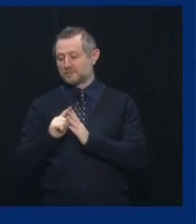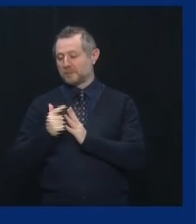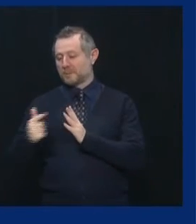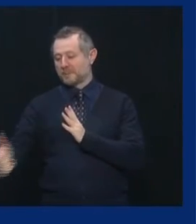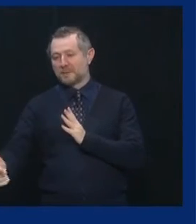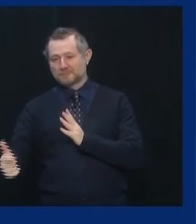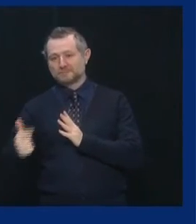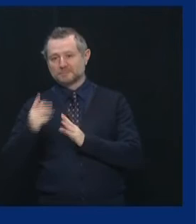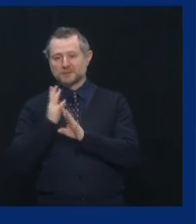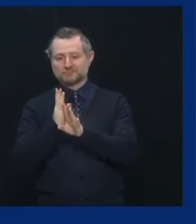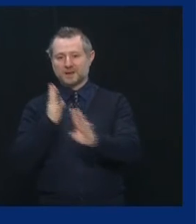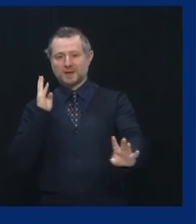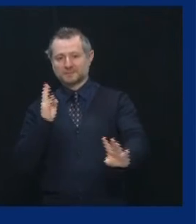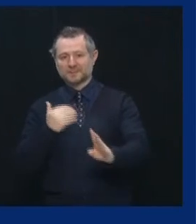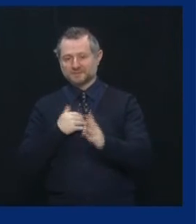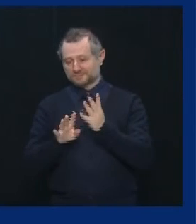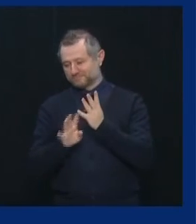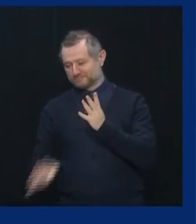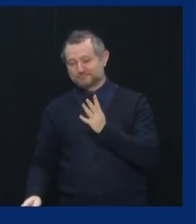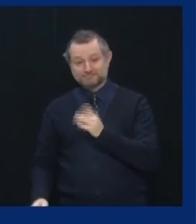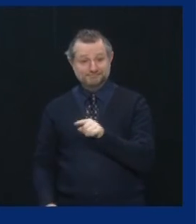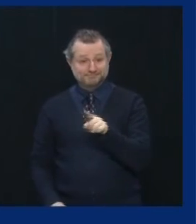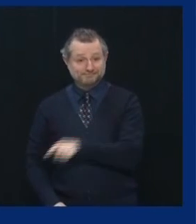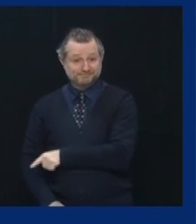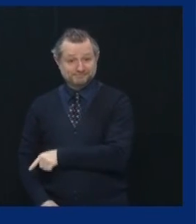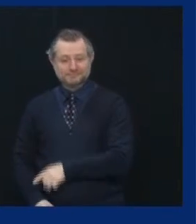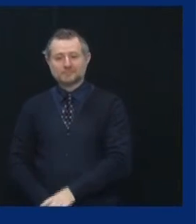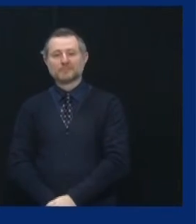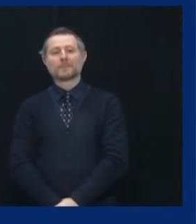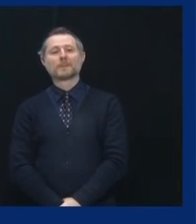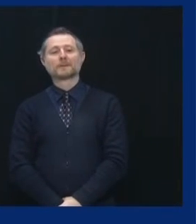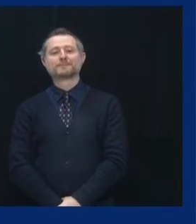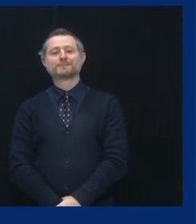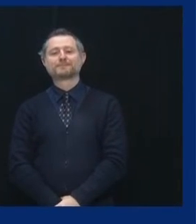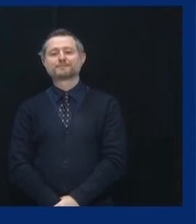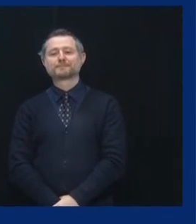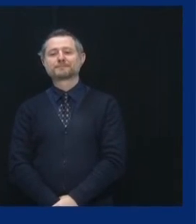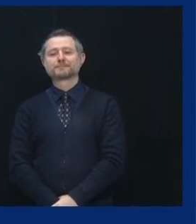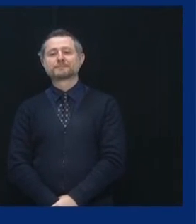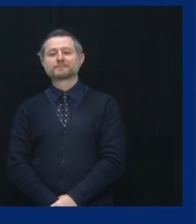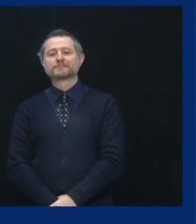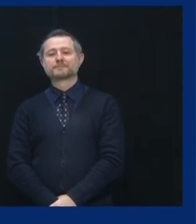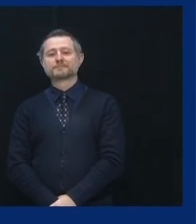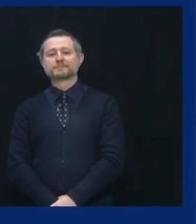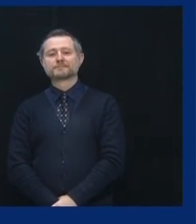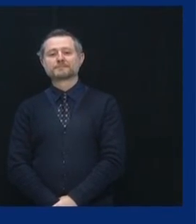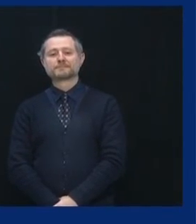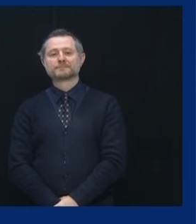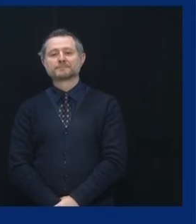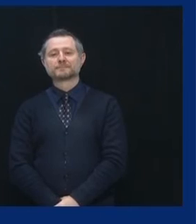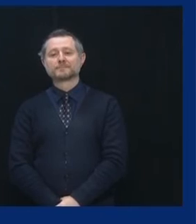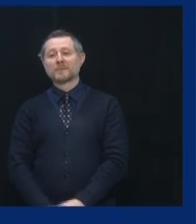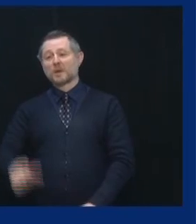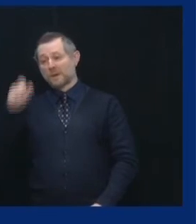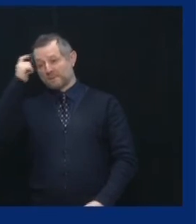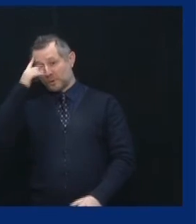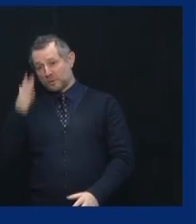IF YOU WOULD LIKE TO ASK A